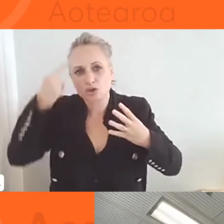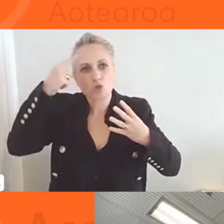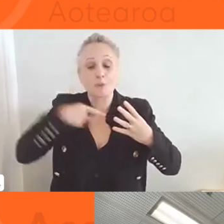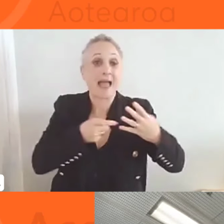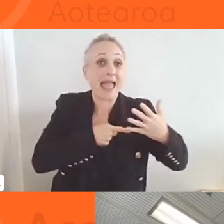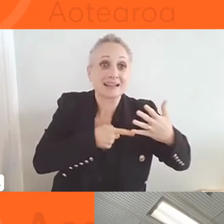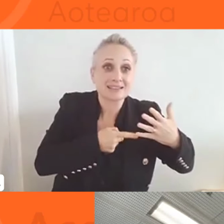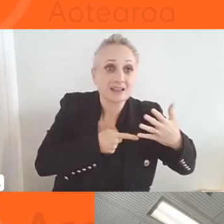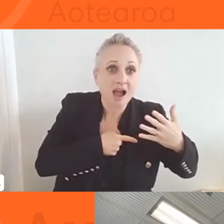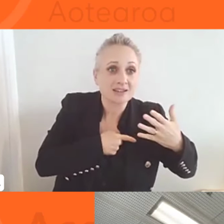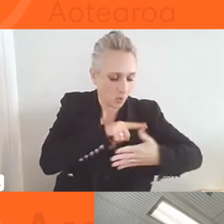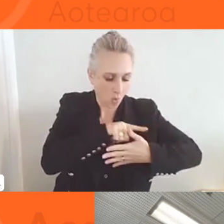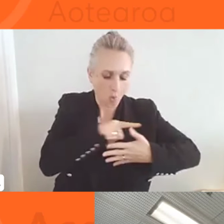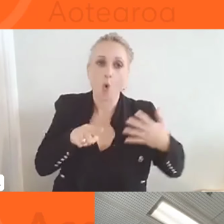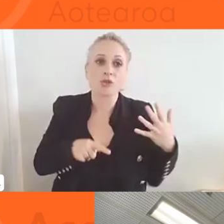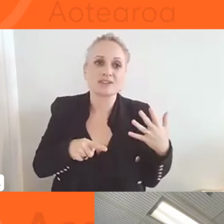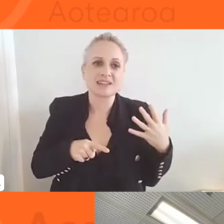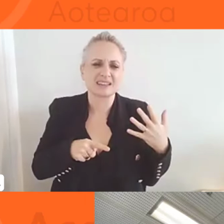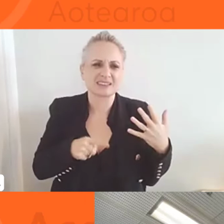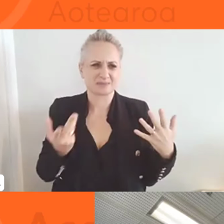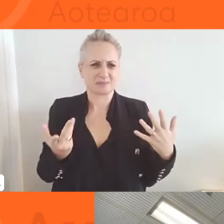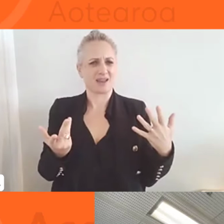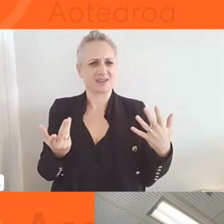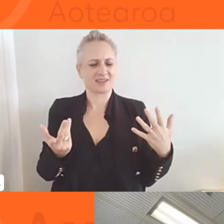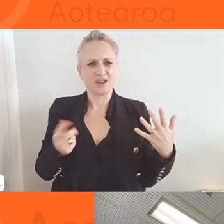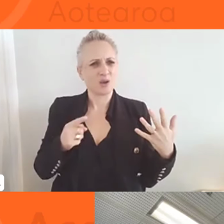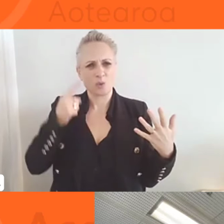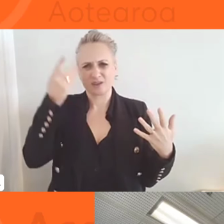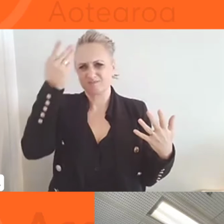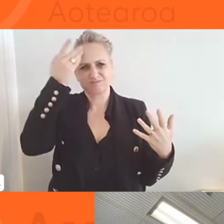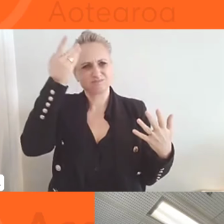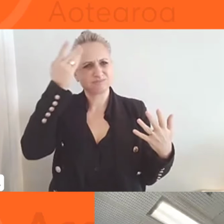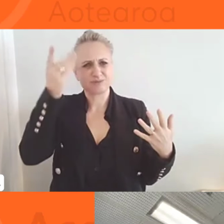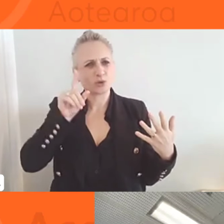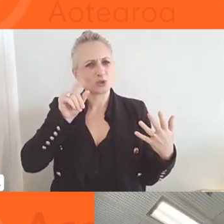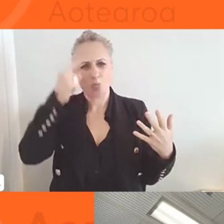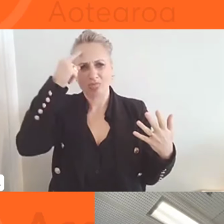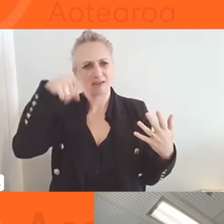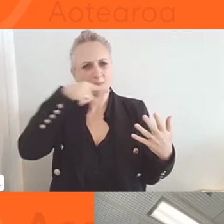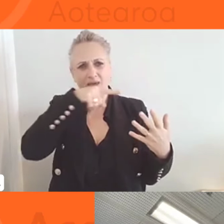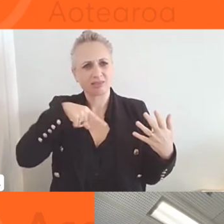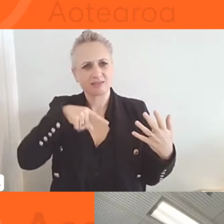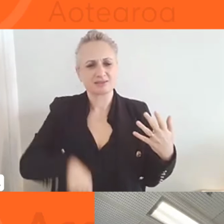things, but we just don't seem to really meaningful do this. Absolutely.